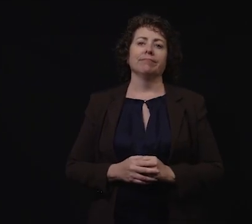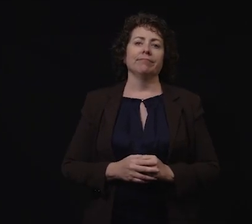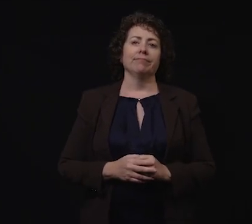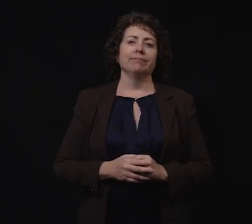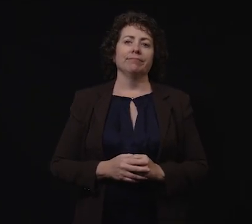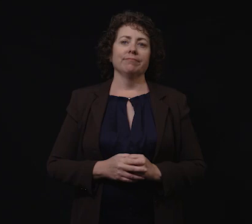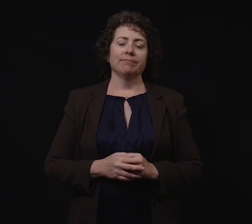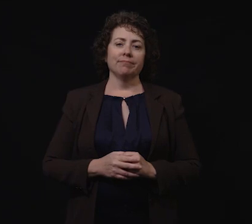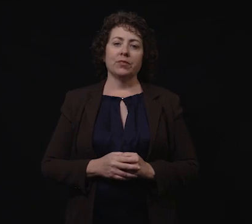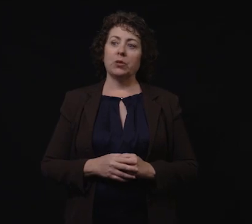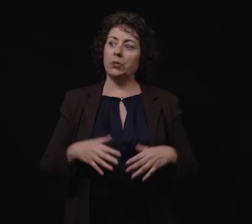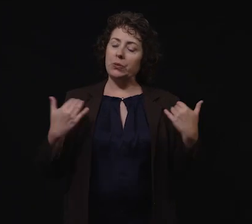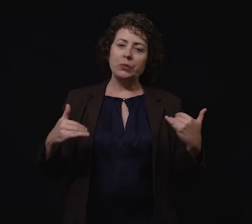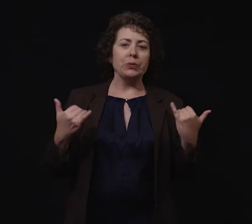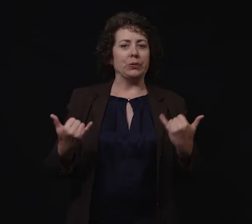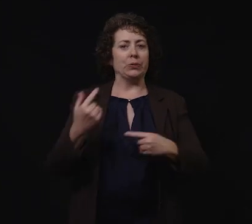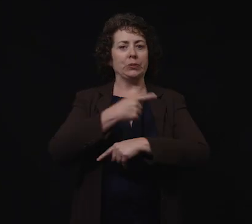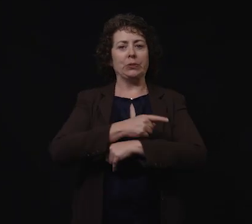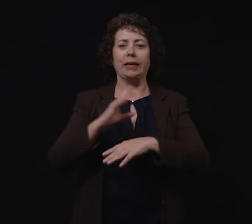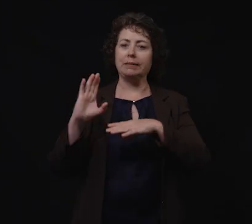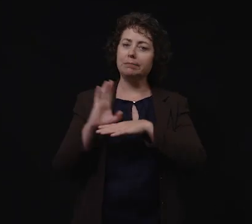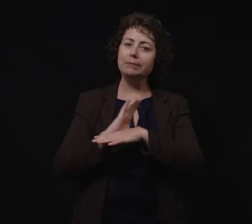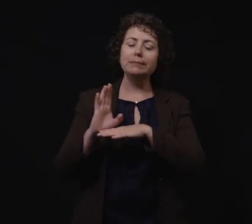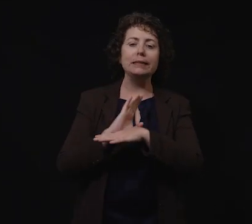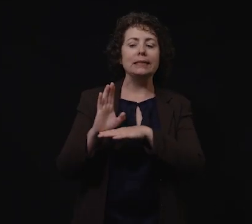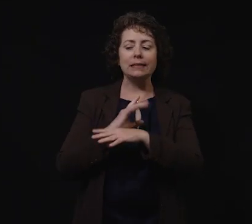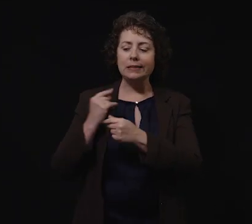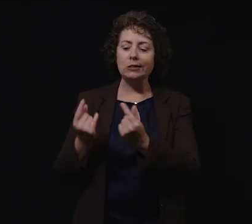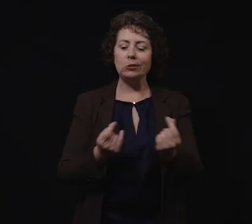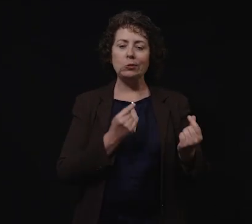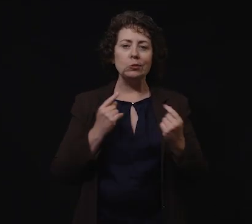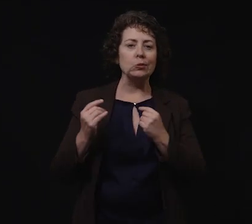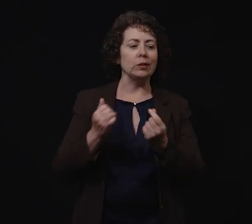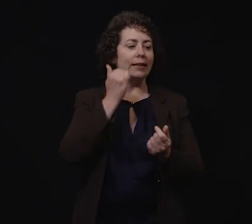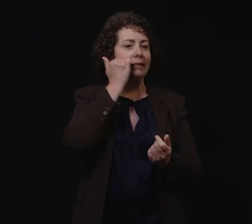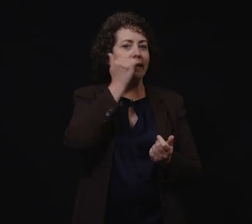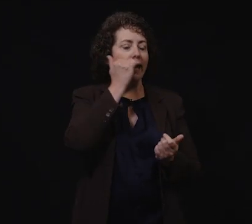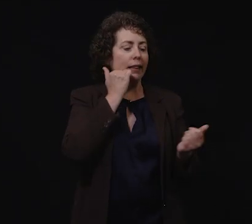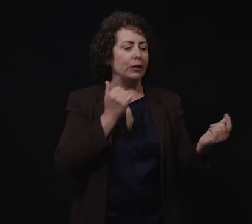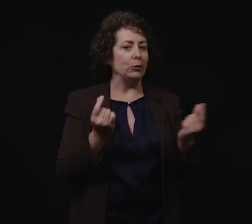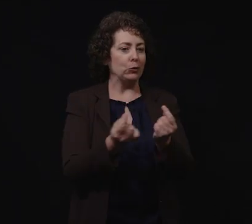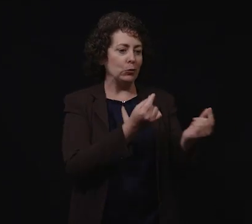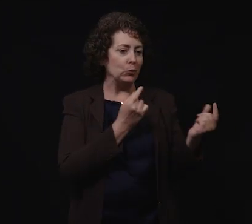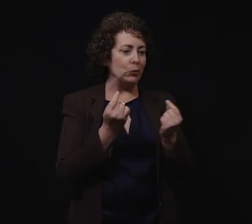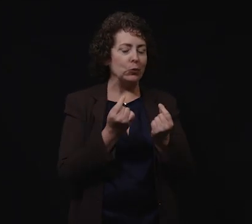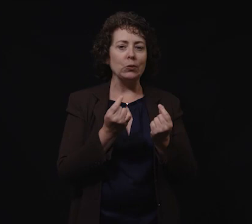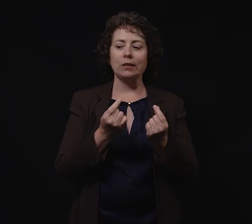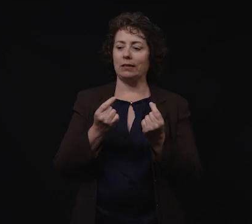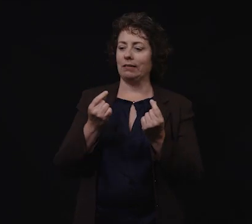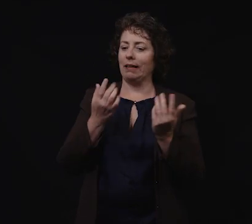Been a busy day as you can imagine we got daily operations and a lot of activities going on in Virginia Beach and